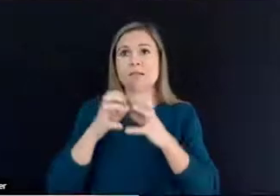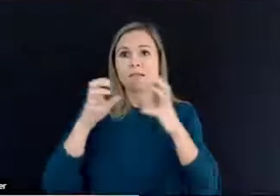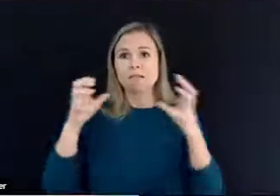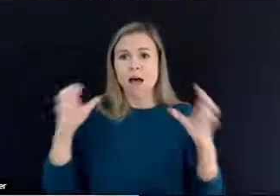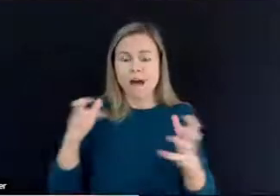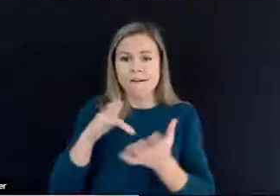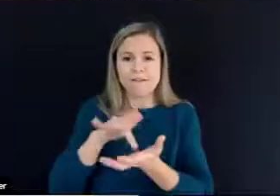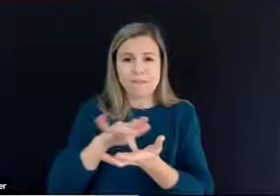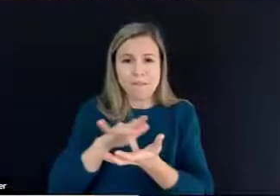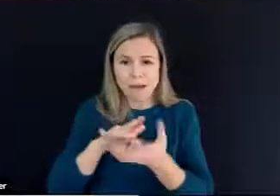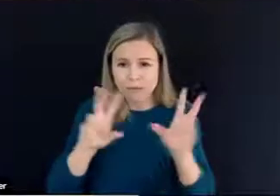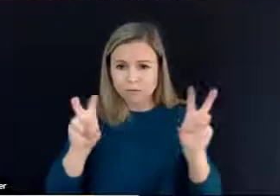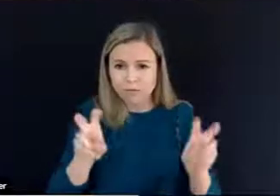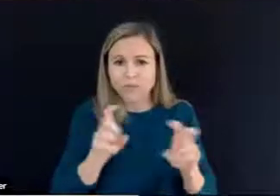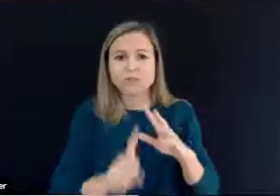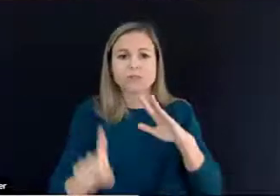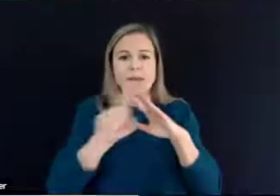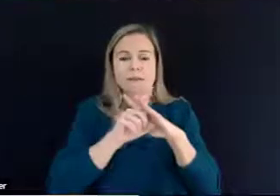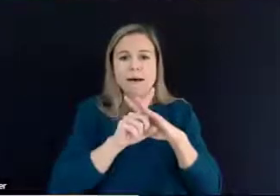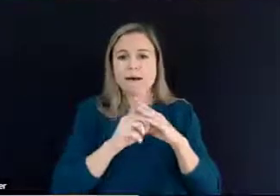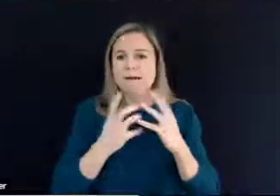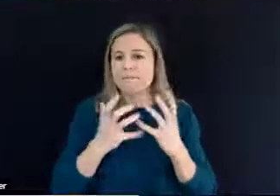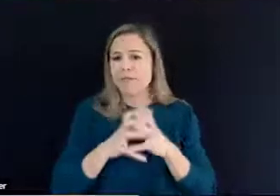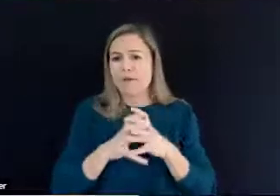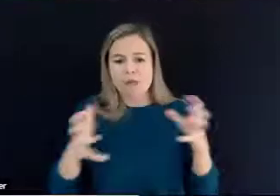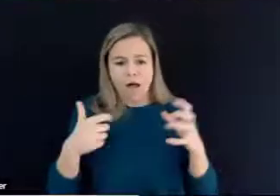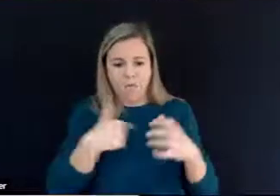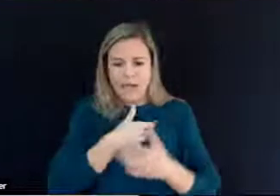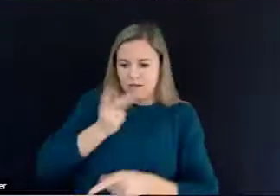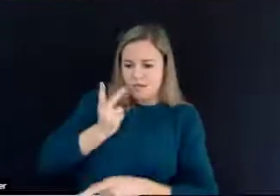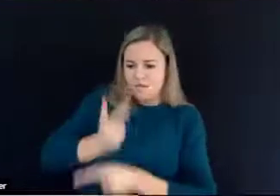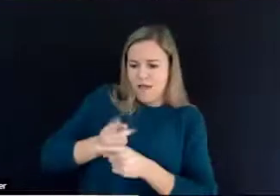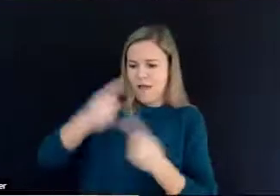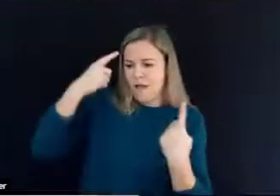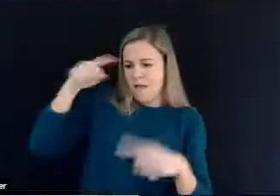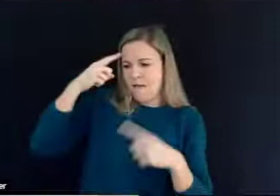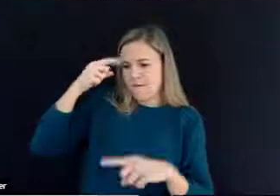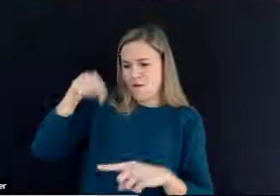a lot of things that we had to take care of for her on a daily basis.